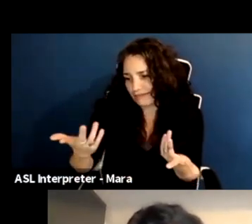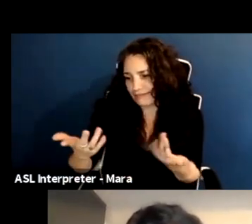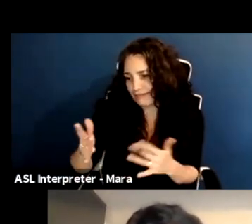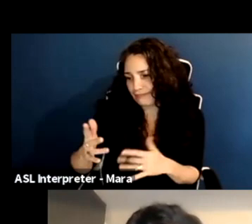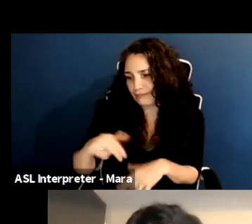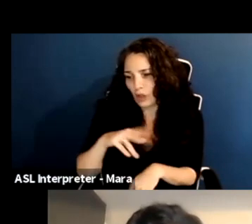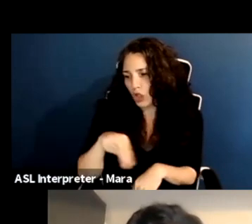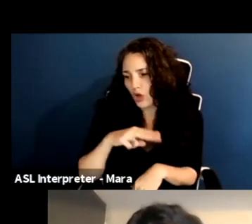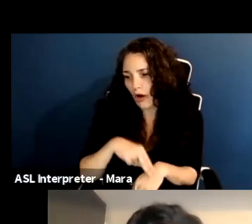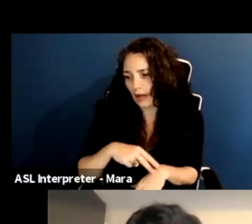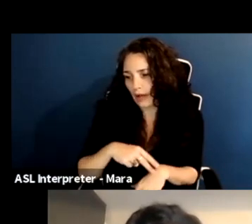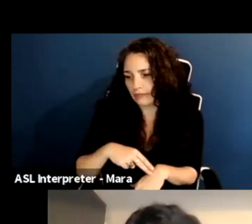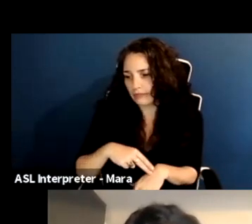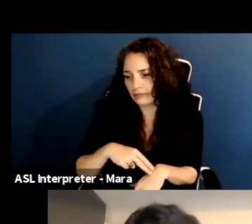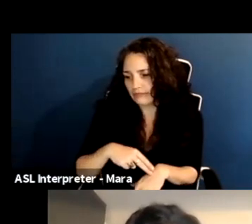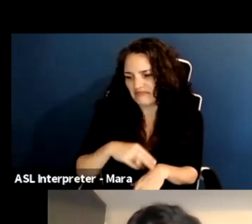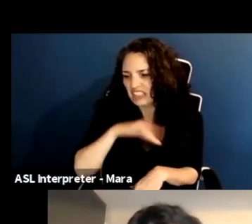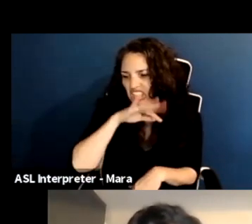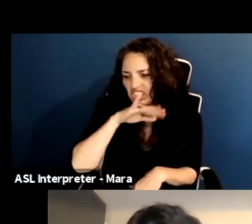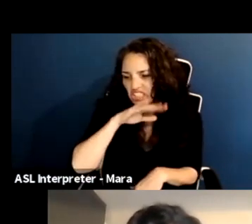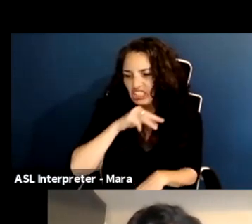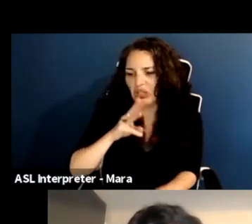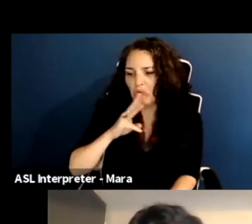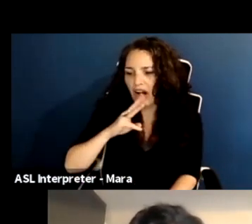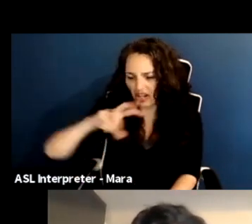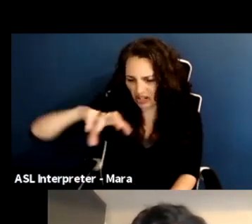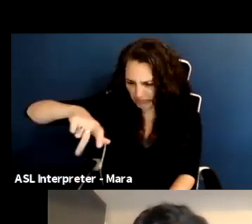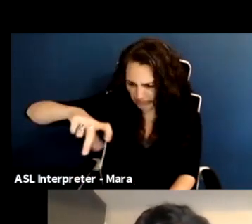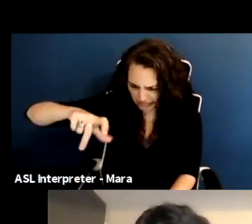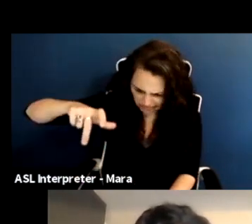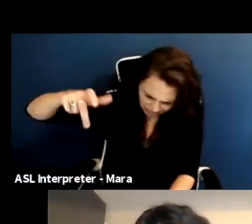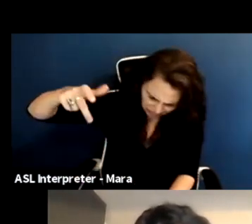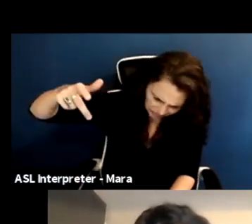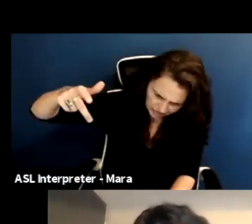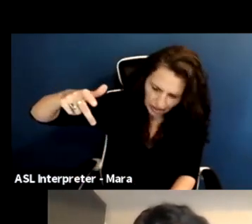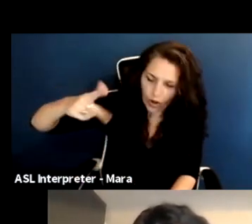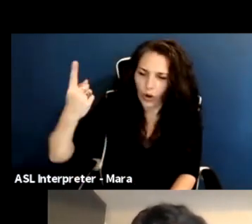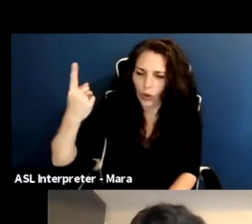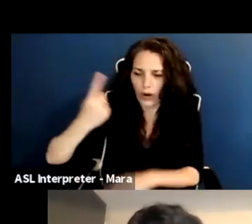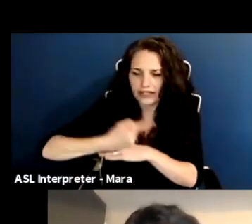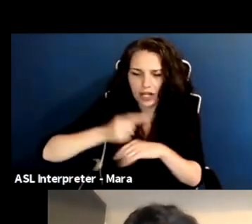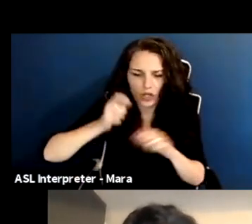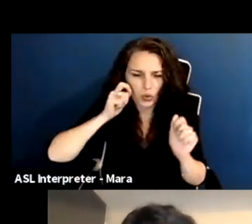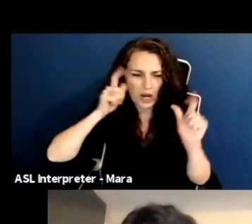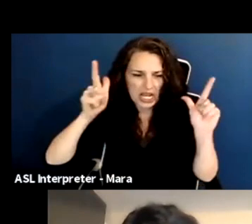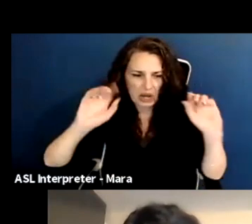or just wake up one day and just not have water at all. Even though it's something normal, I'm very lucky